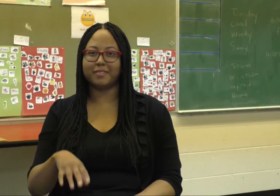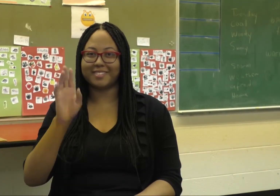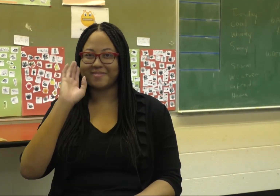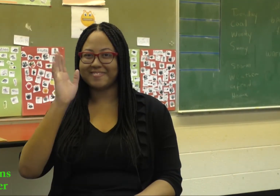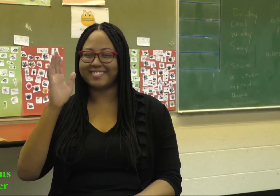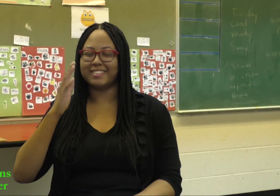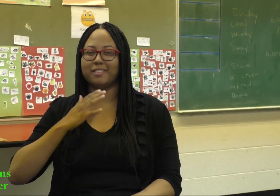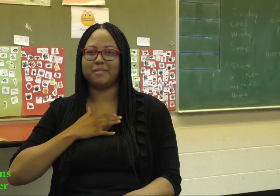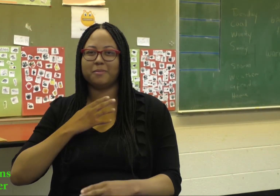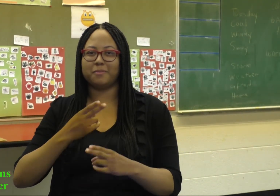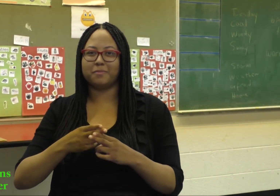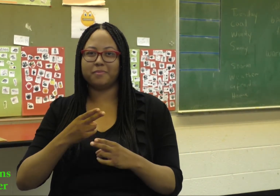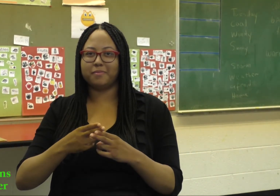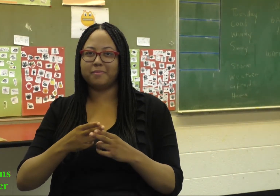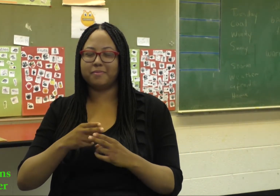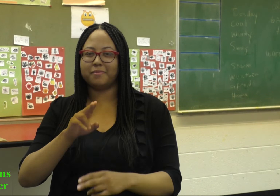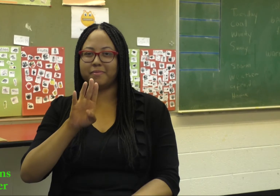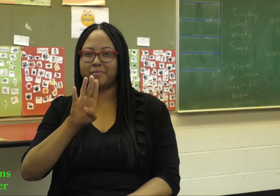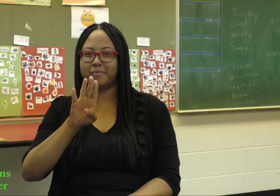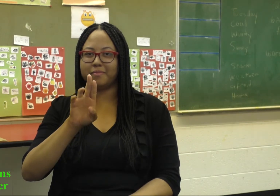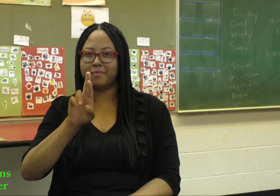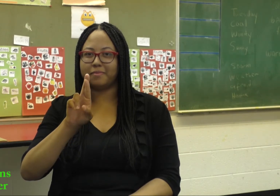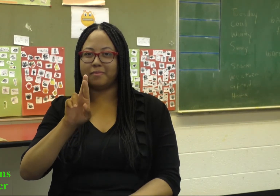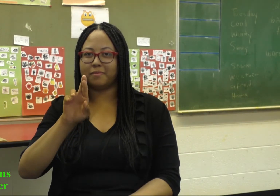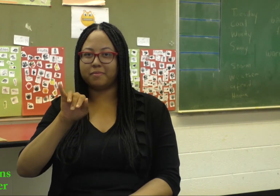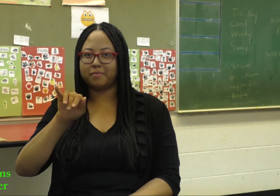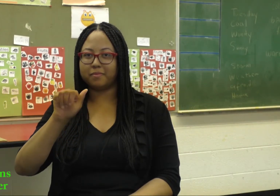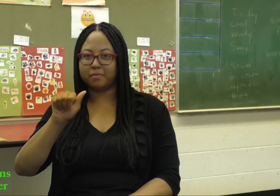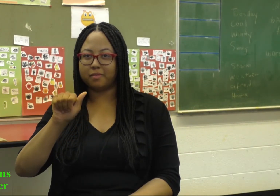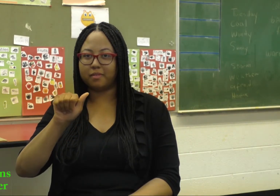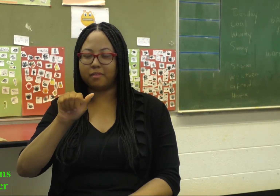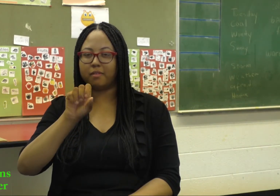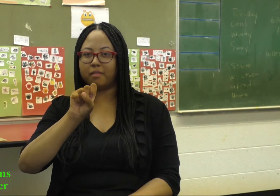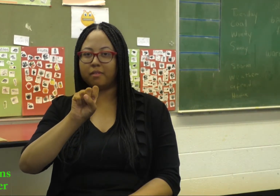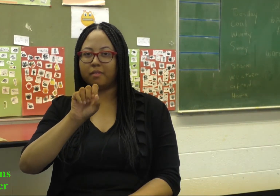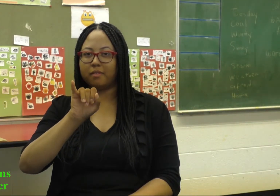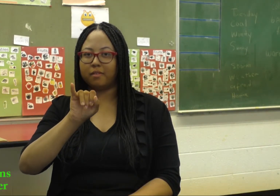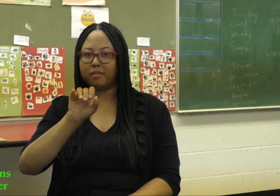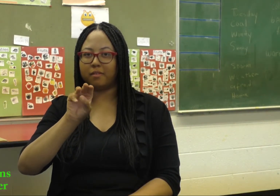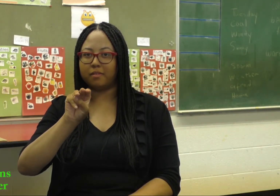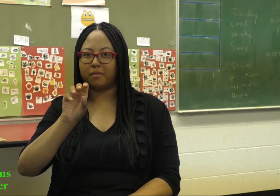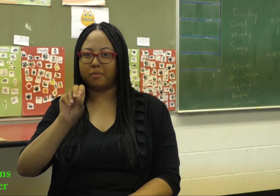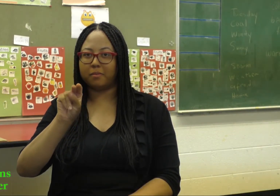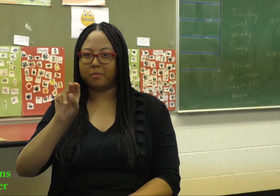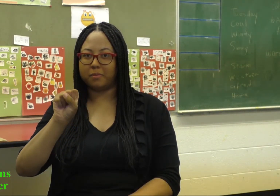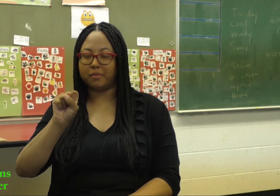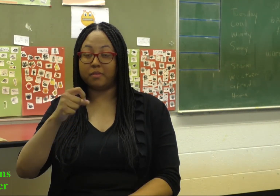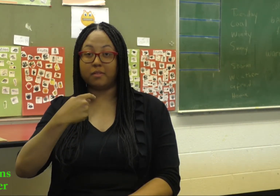Hello, my name is Bria Simons